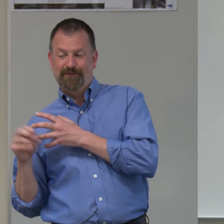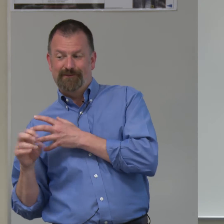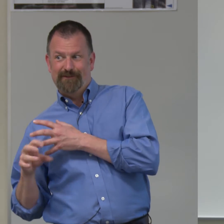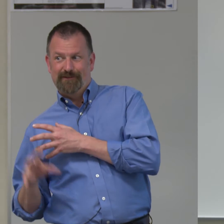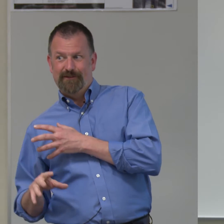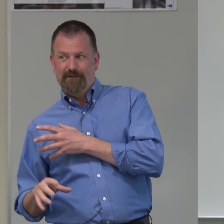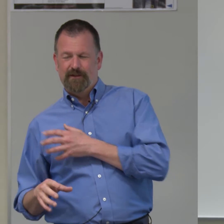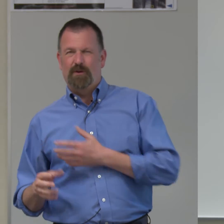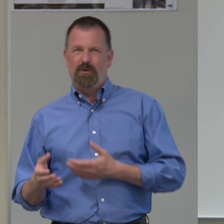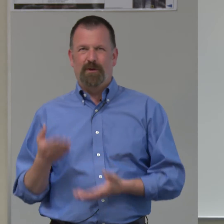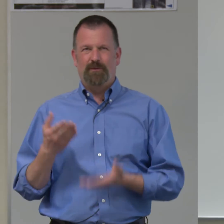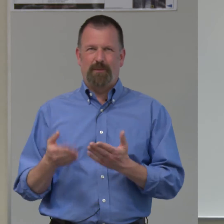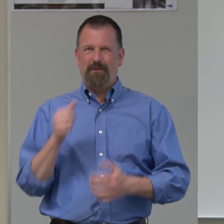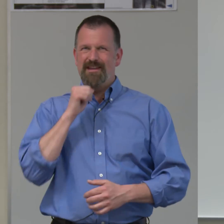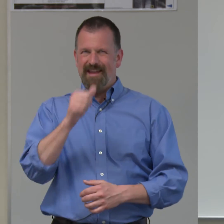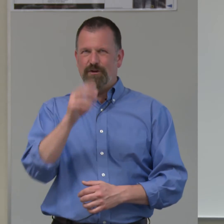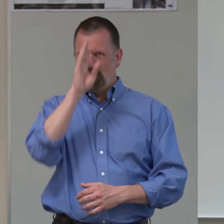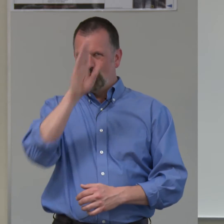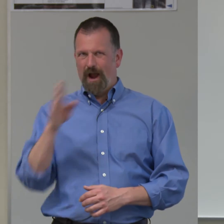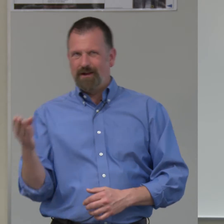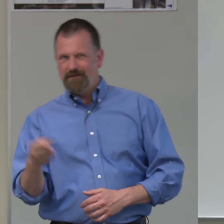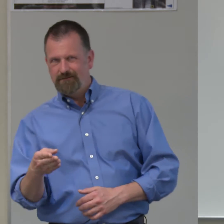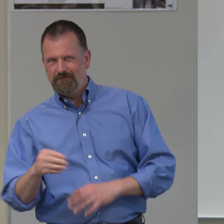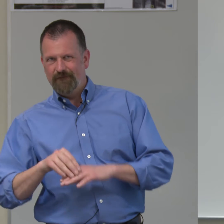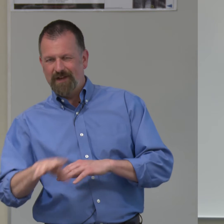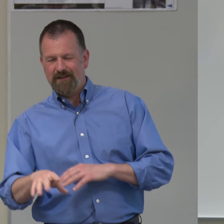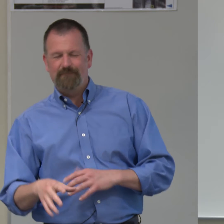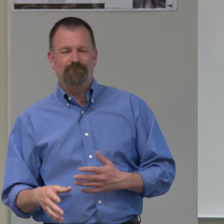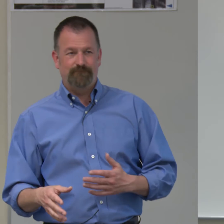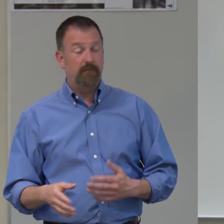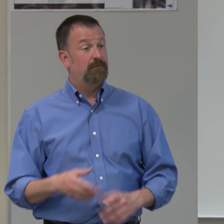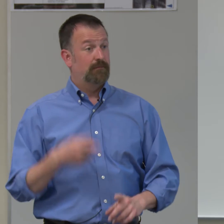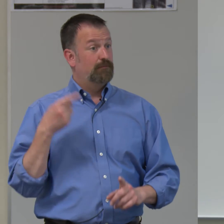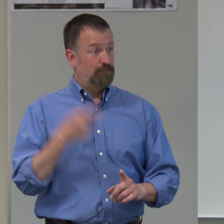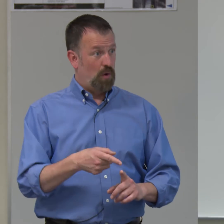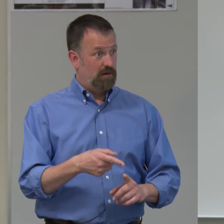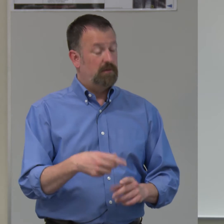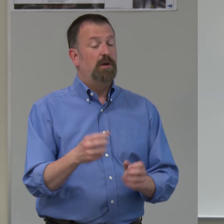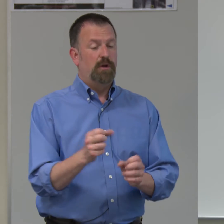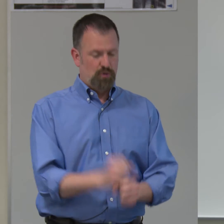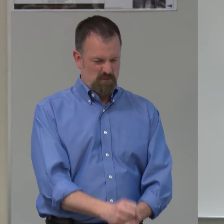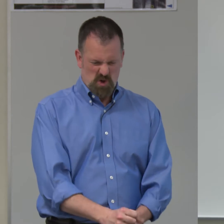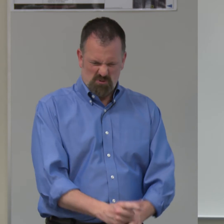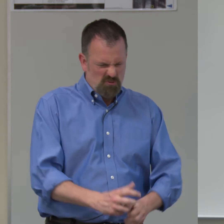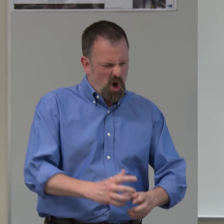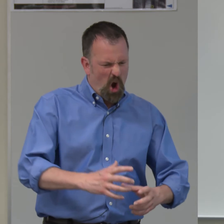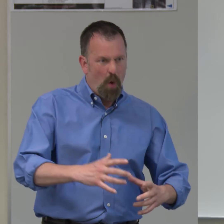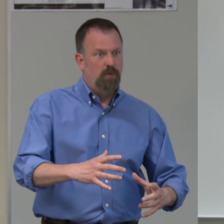so a lot of this is probably an indirect effect, so, again, this is what happens. These tumors grow very progressively.